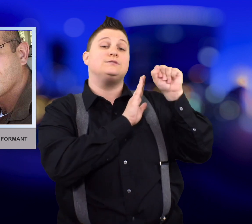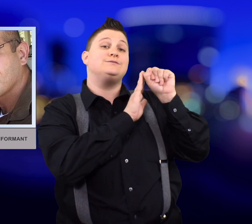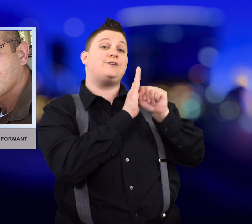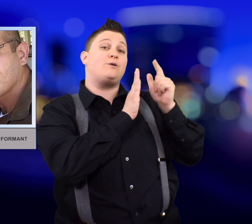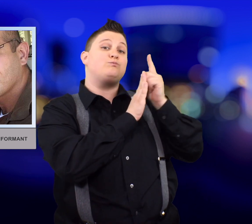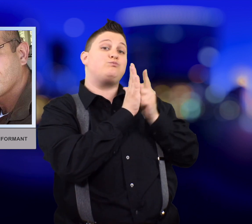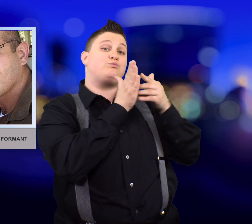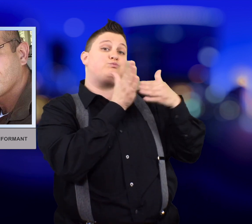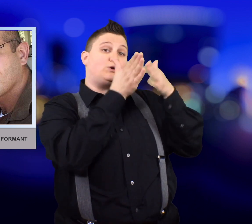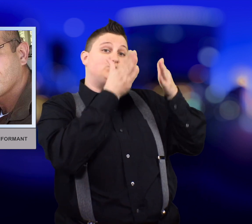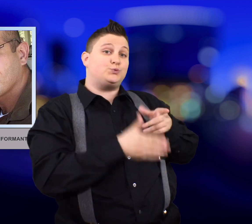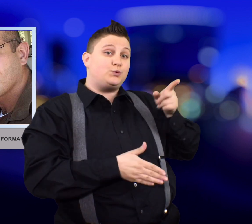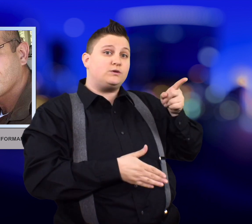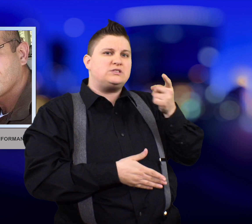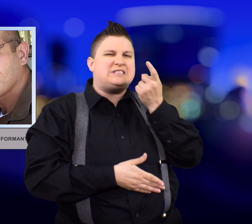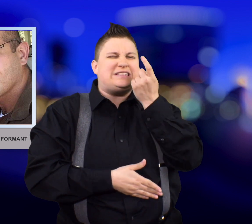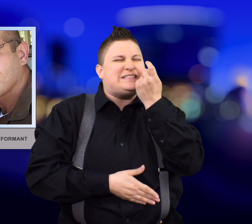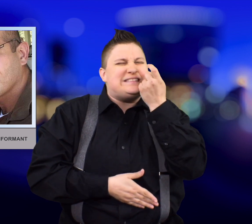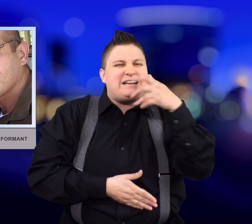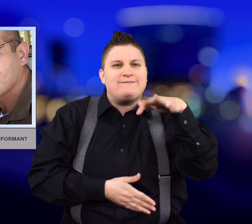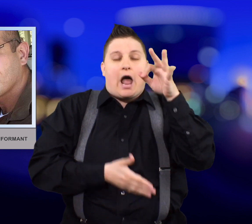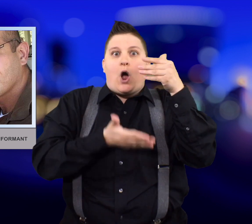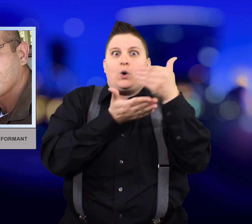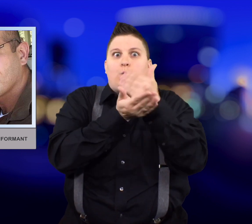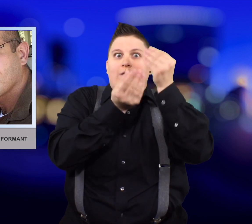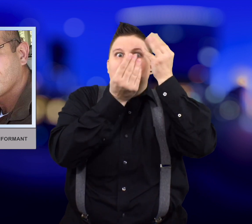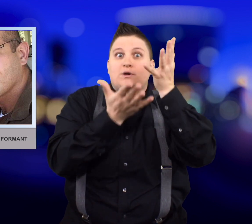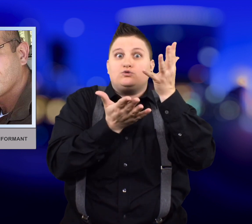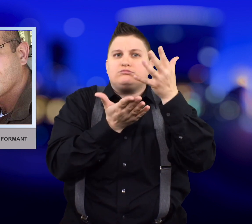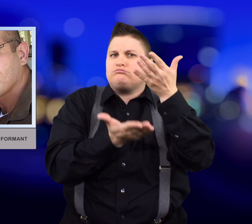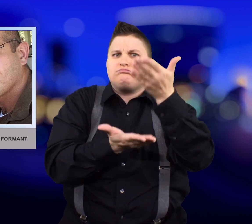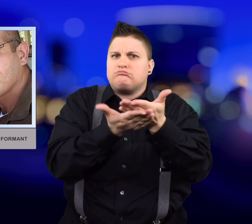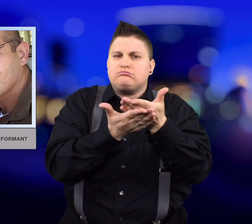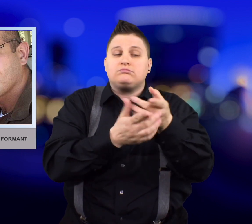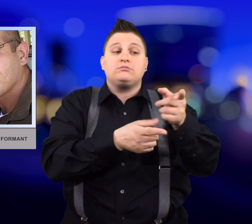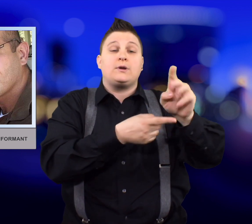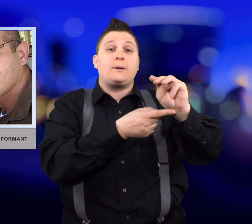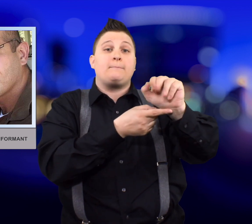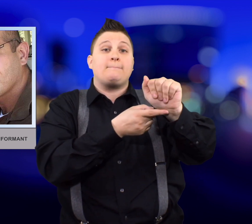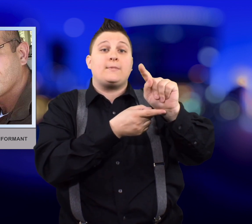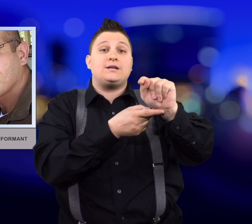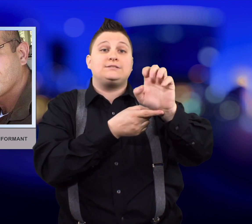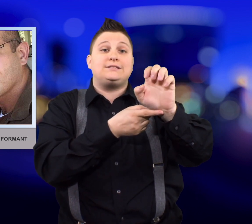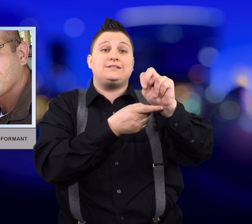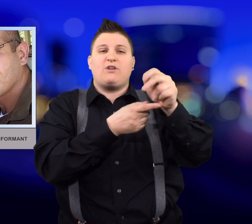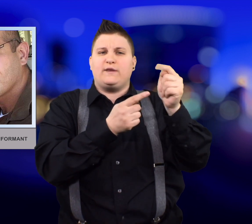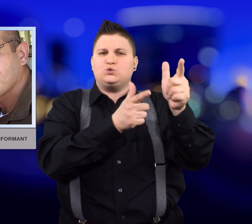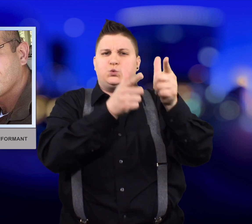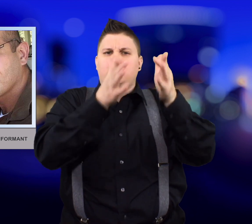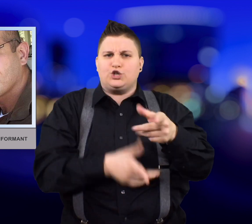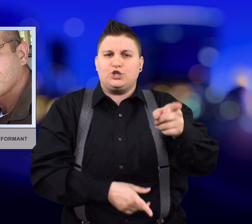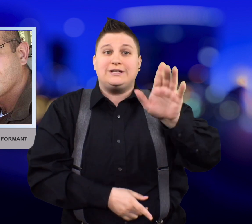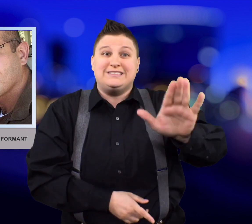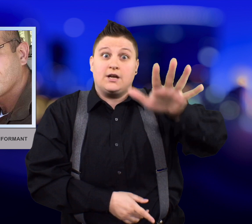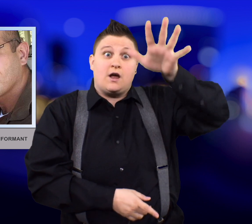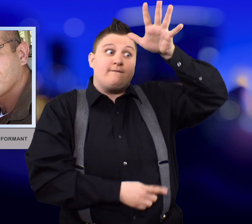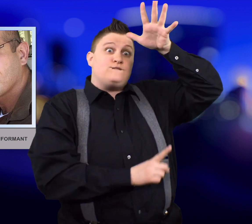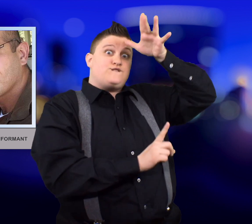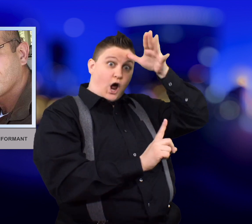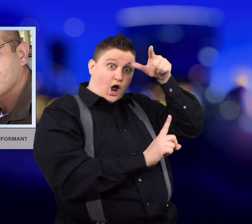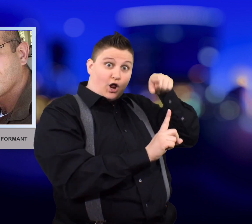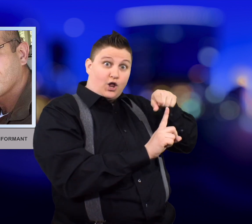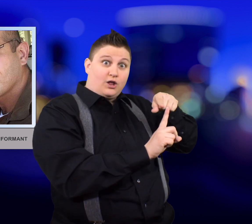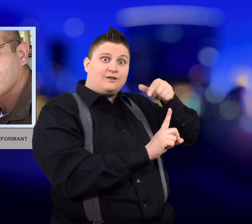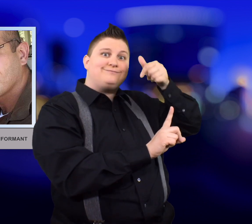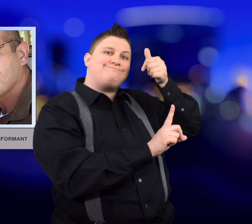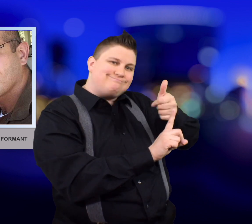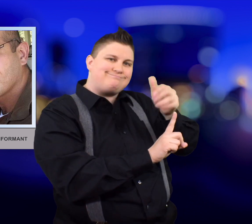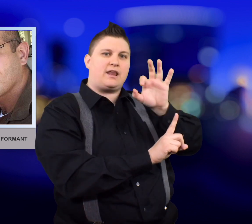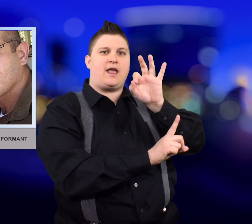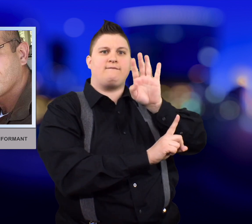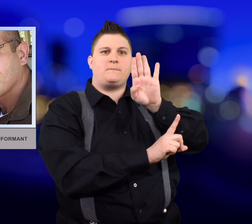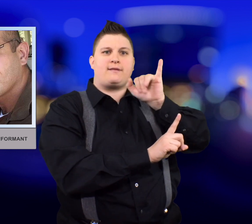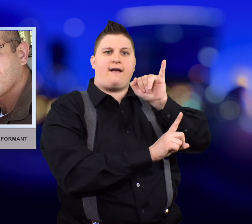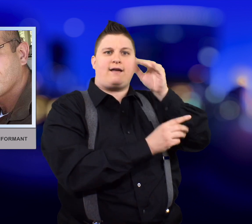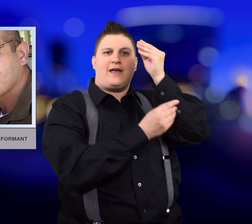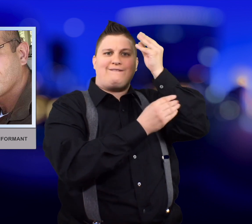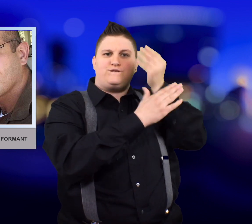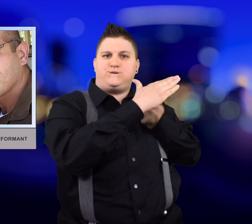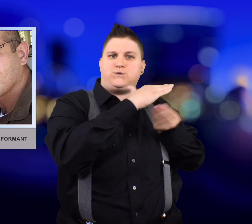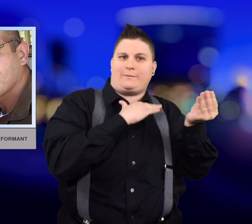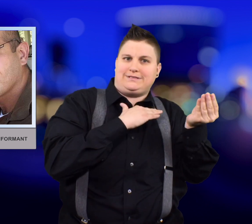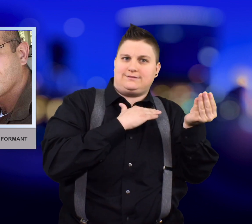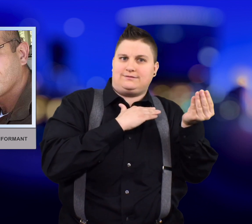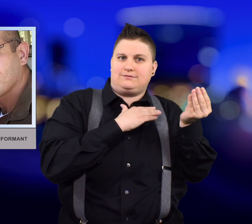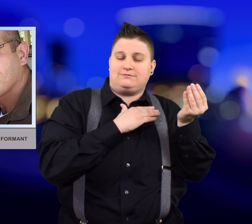New details from prosecutors reveal Omar Mateen's father was an FBI informant who is currently